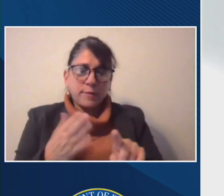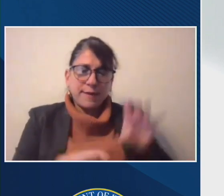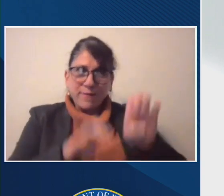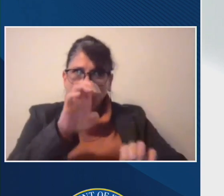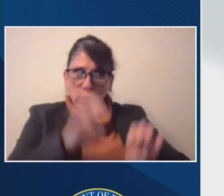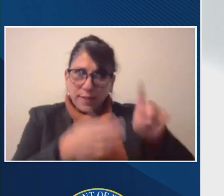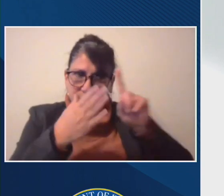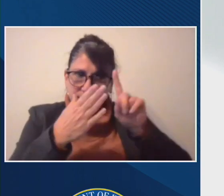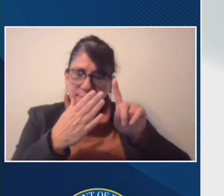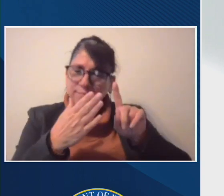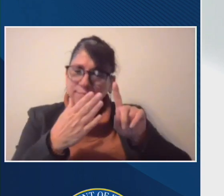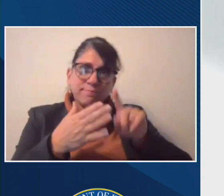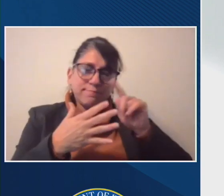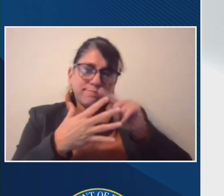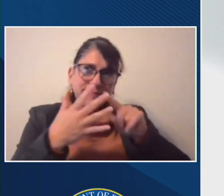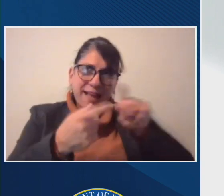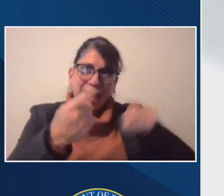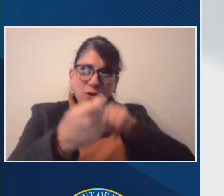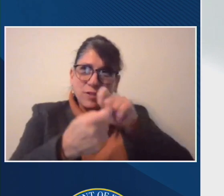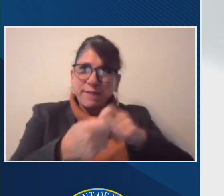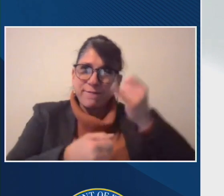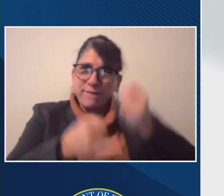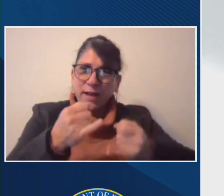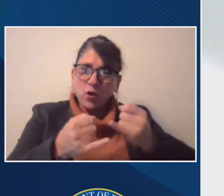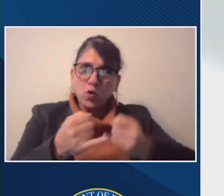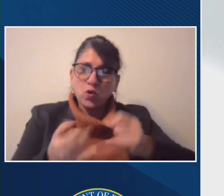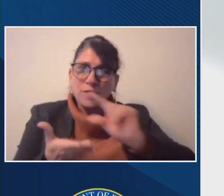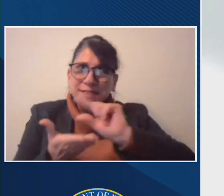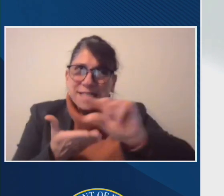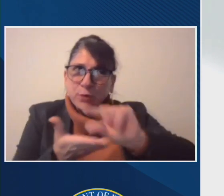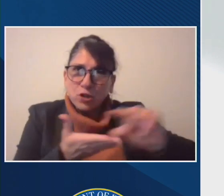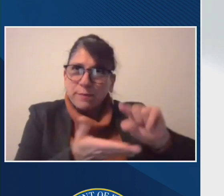disbursements, as well as the final period of the institution's participation.